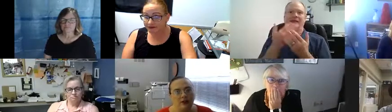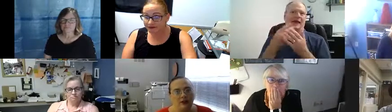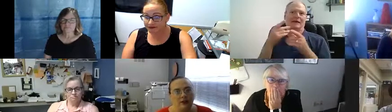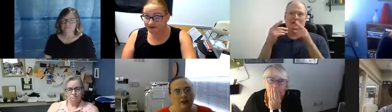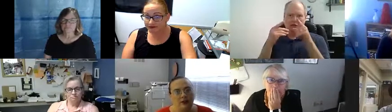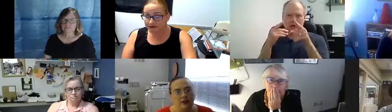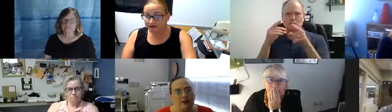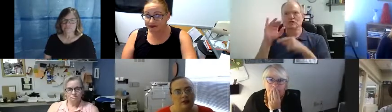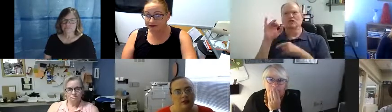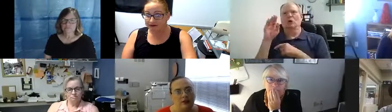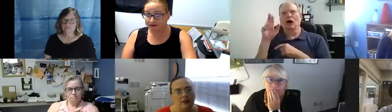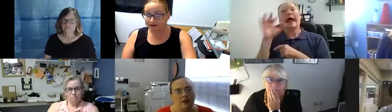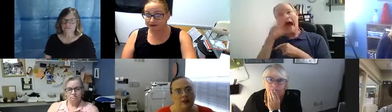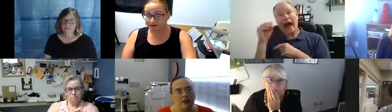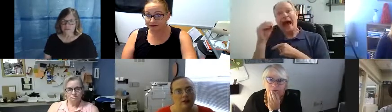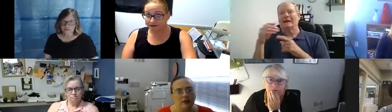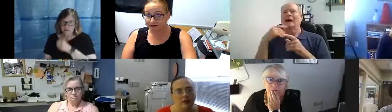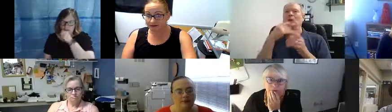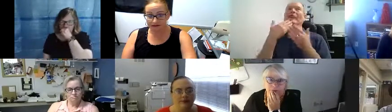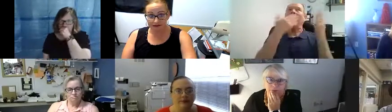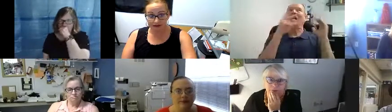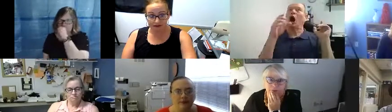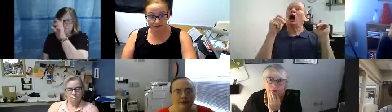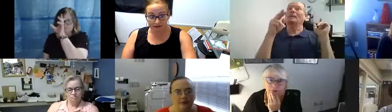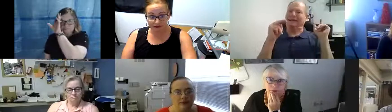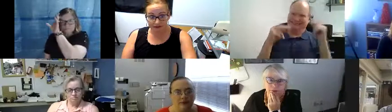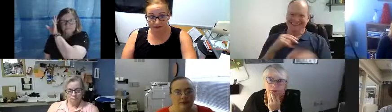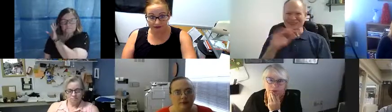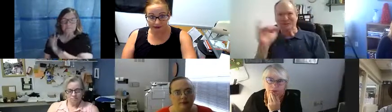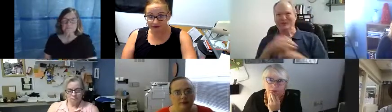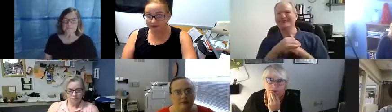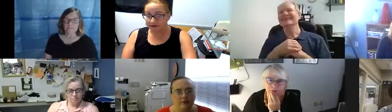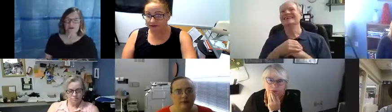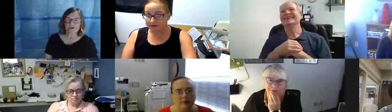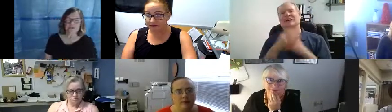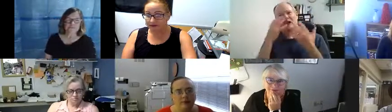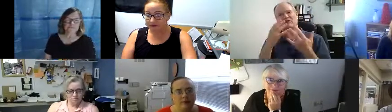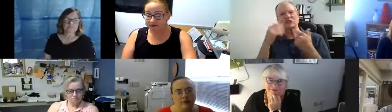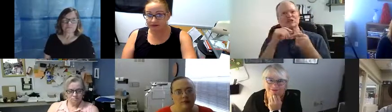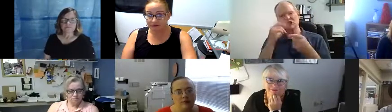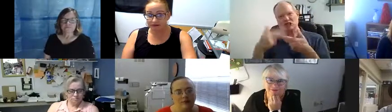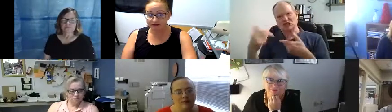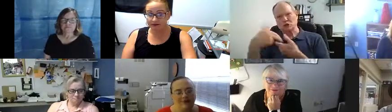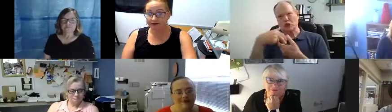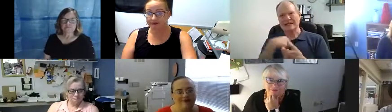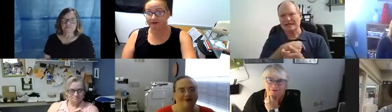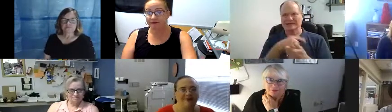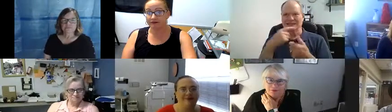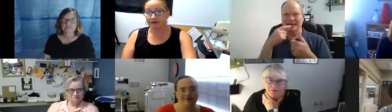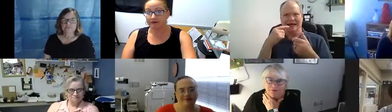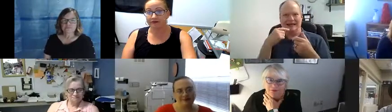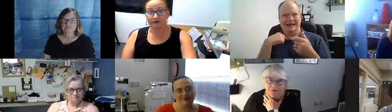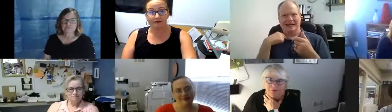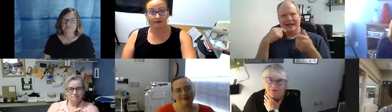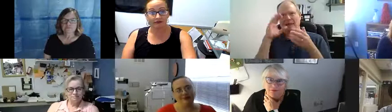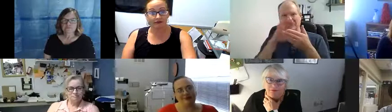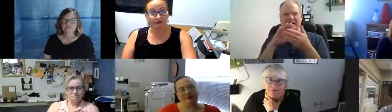And it is to thank you, Jabari and Karmen. It is unfortunate she could not join us today.